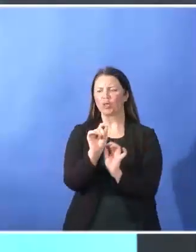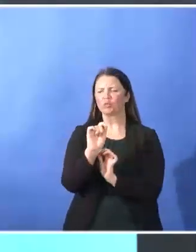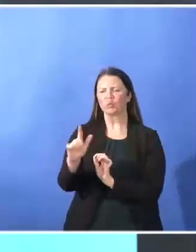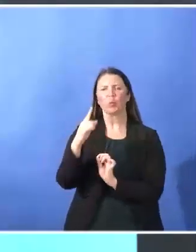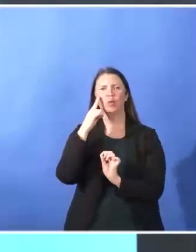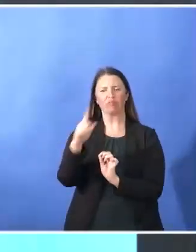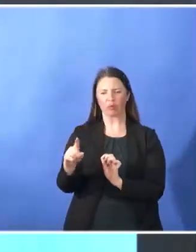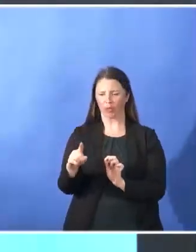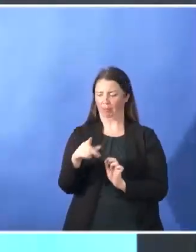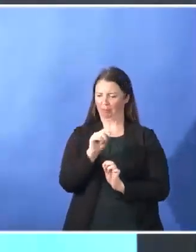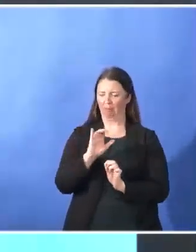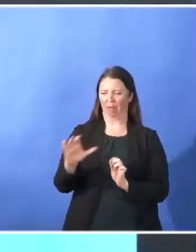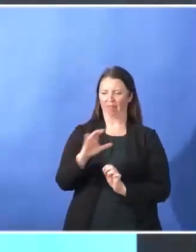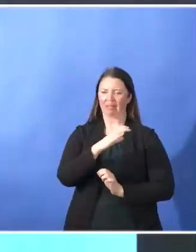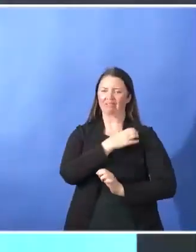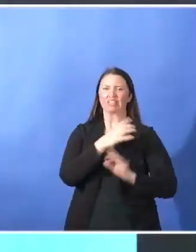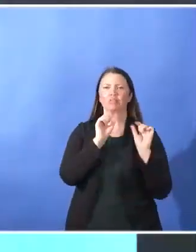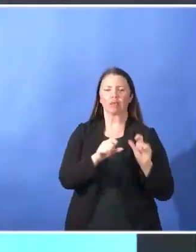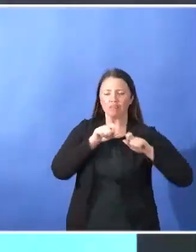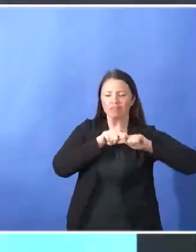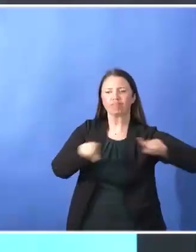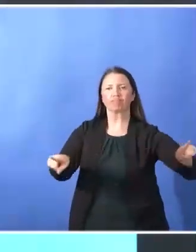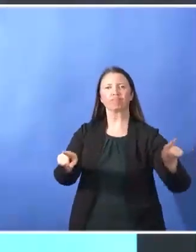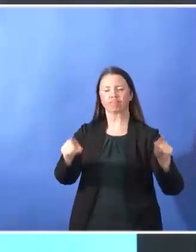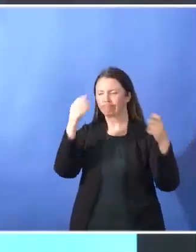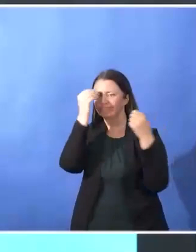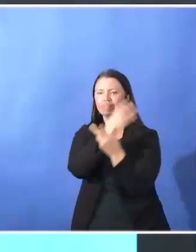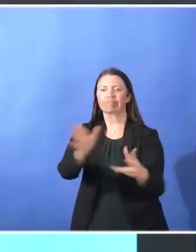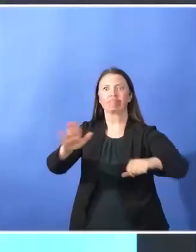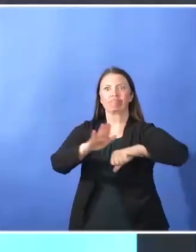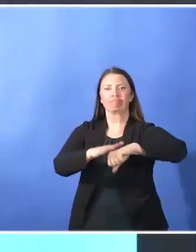AIR BROADCAST, AND SATELLITE NETWORKS.